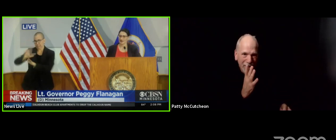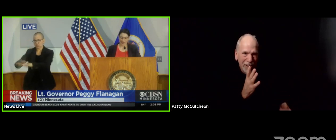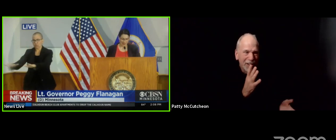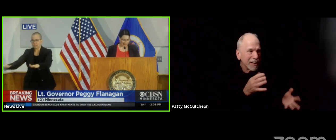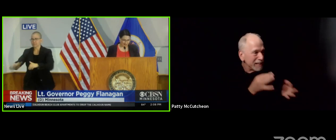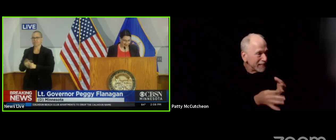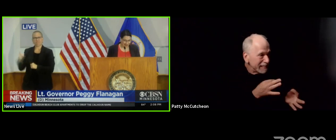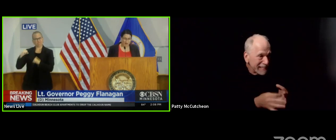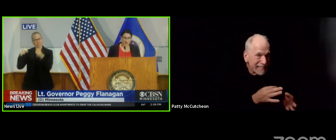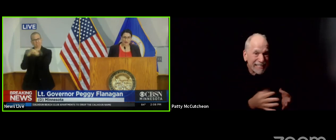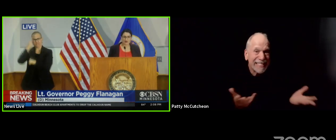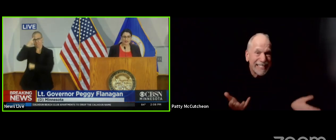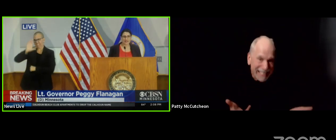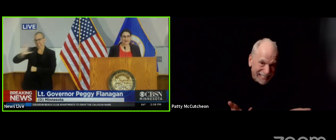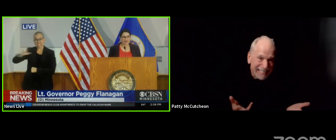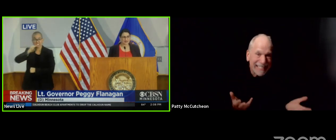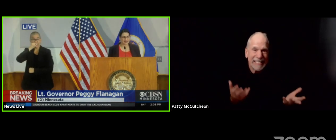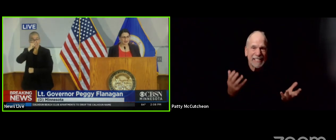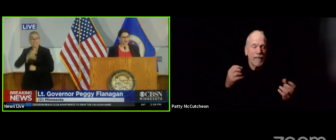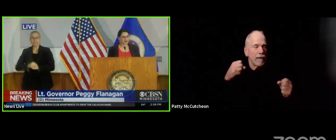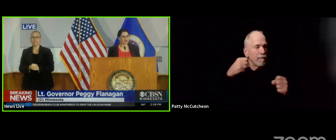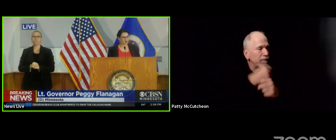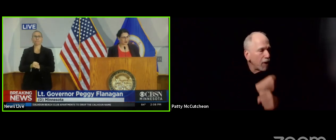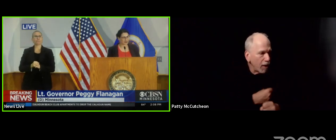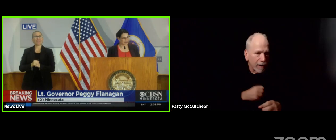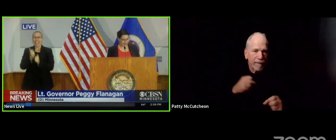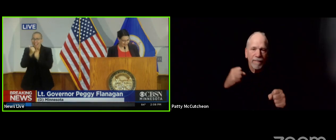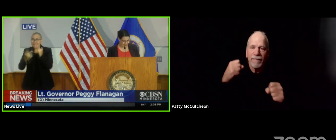WHO NEEDED INSULIN COULD AFFORD IT.